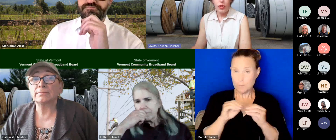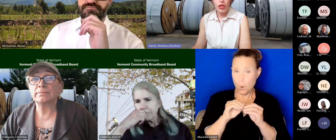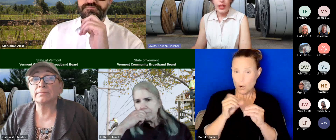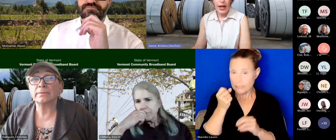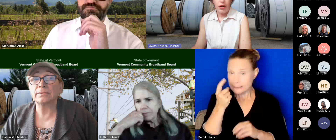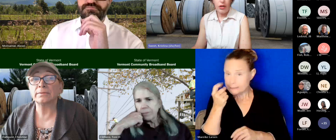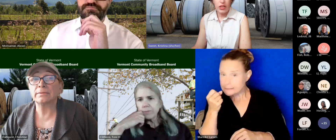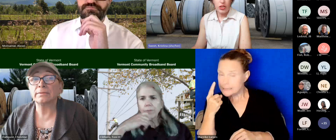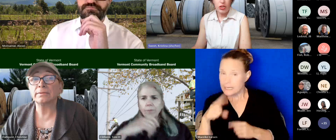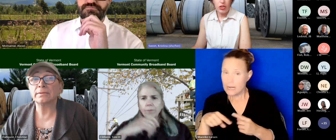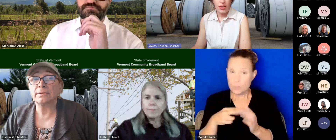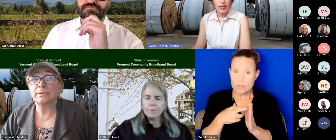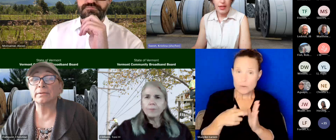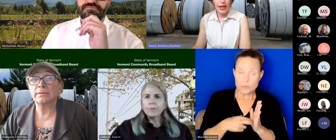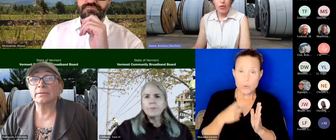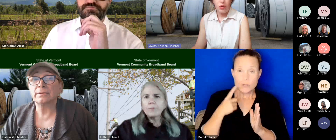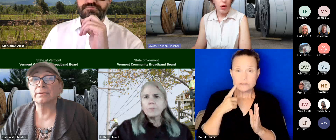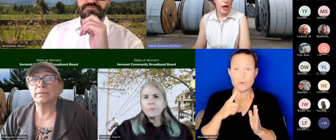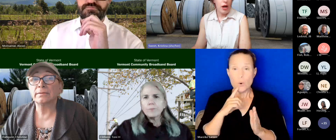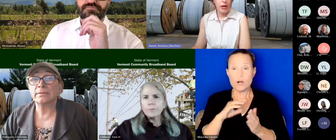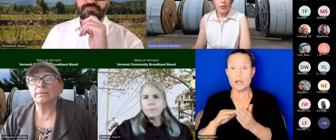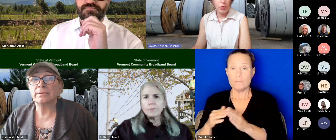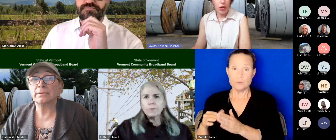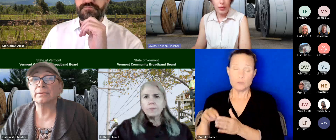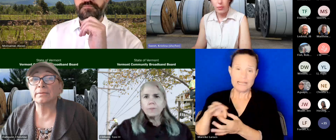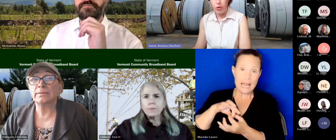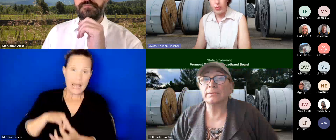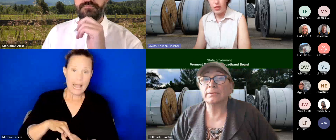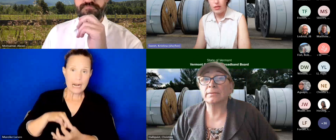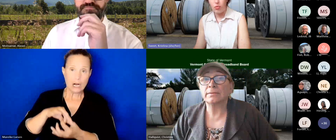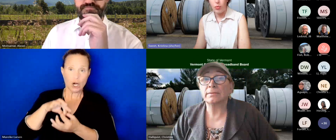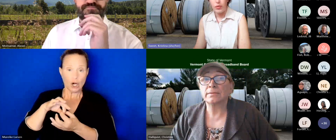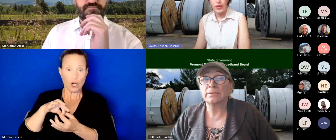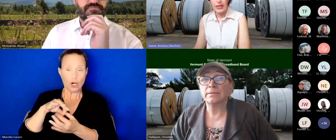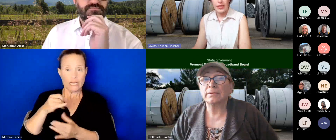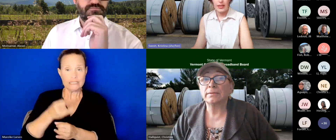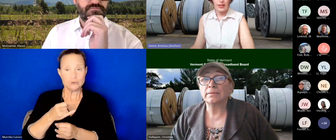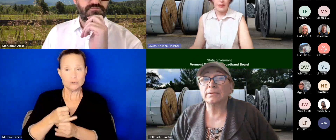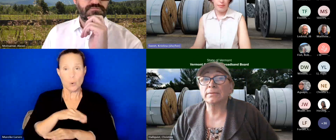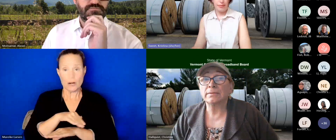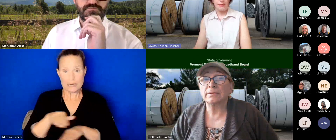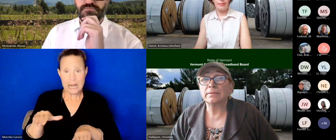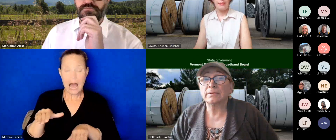when the rules for Community anchor institutions and or non deployment purposes will be released?